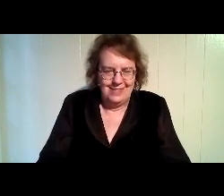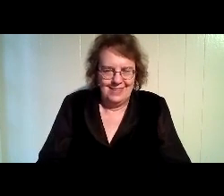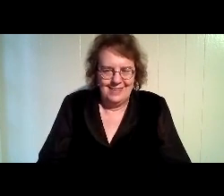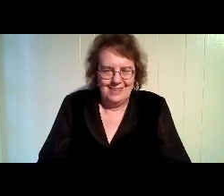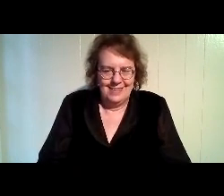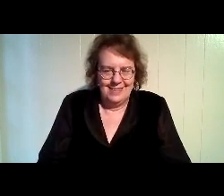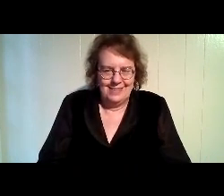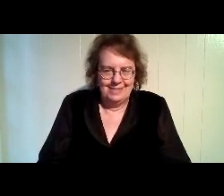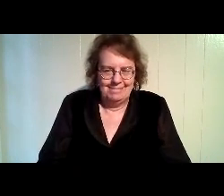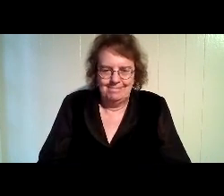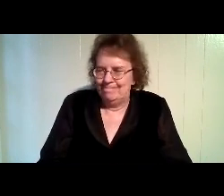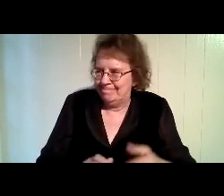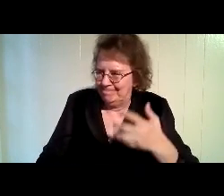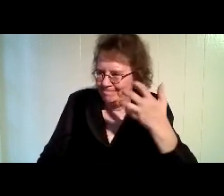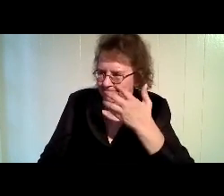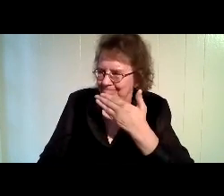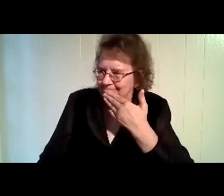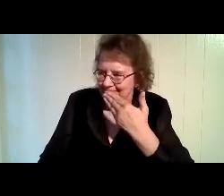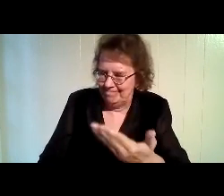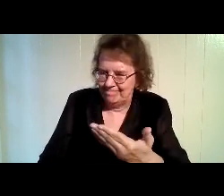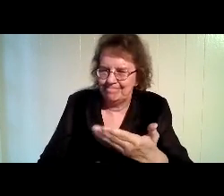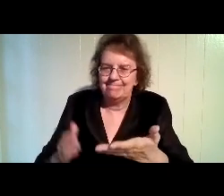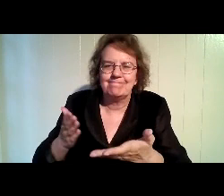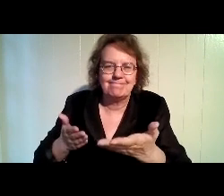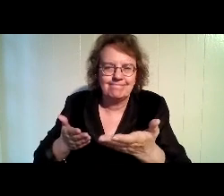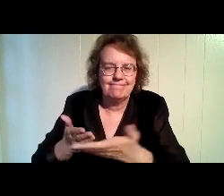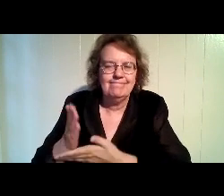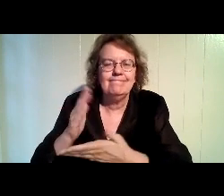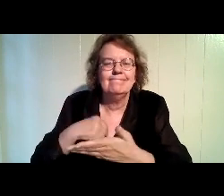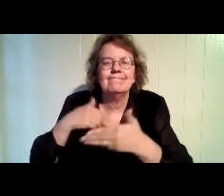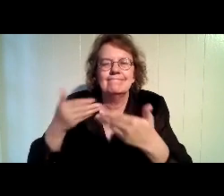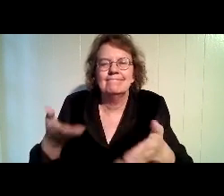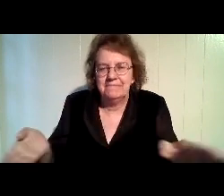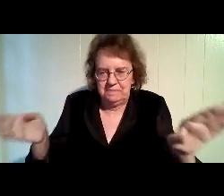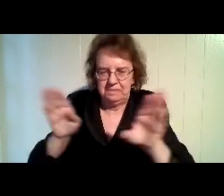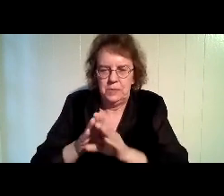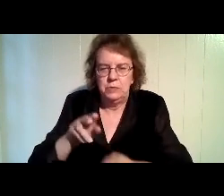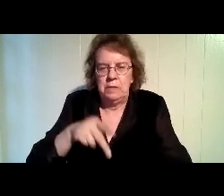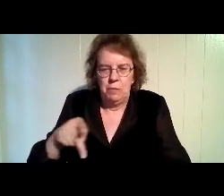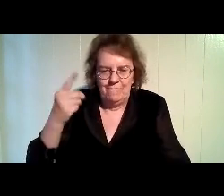Awesome thank you. Alright, I'm gonna go ahead and close PowerPoint for now, but we need to come back. I always can't.